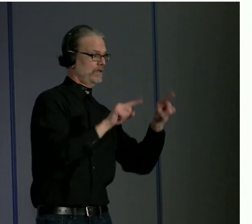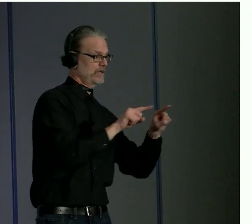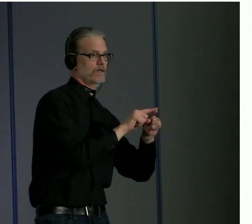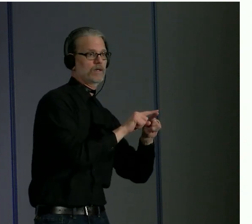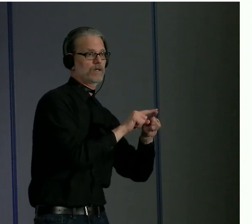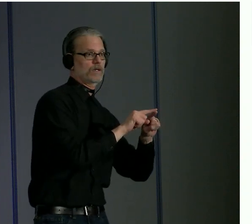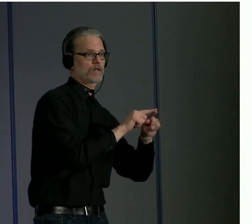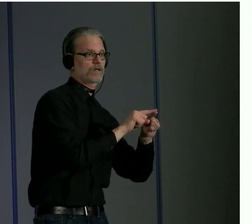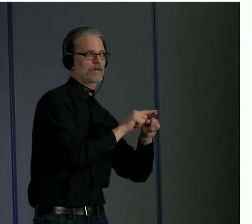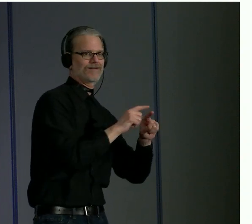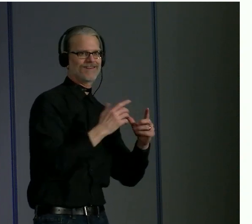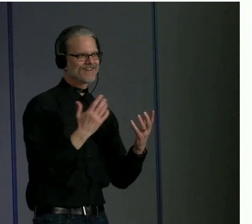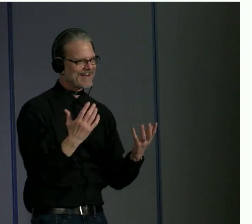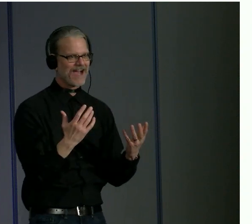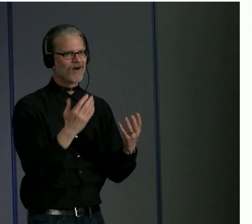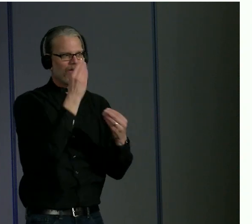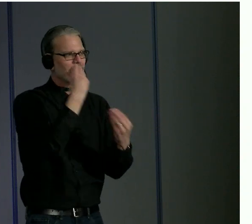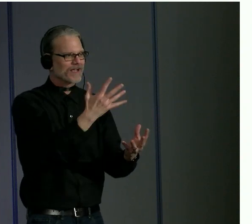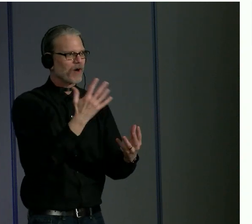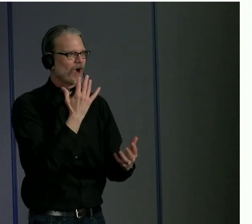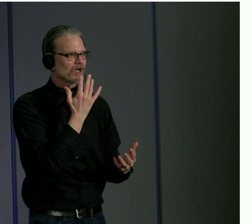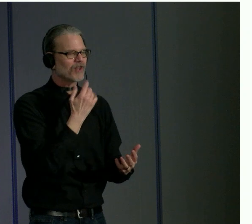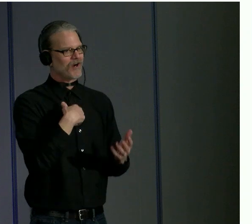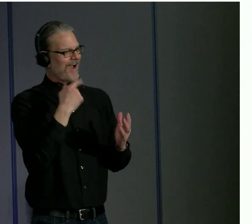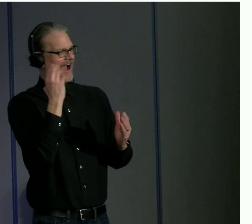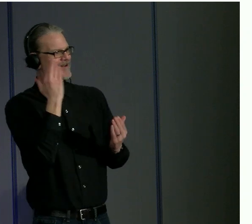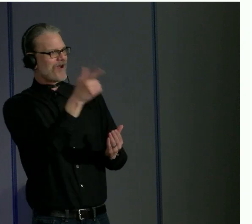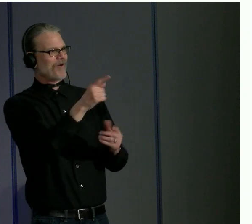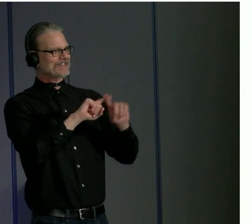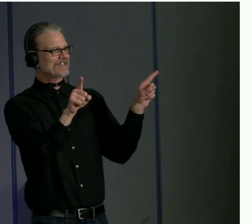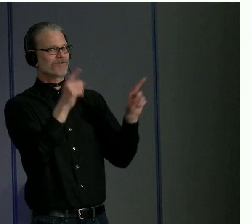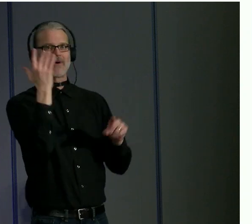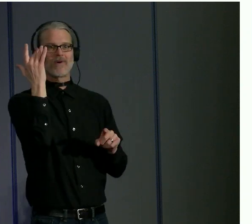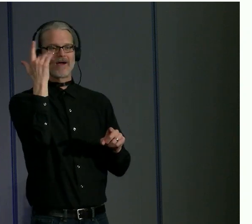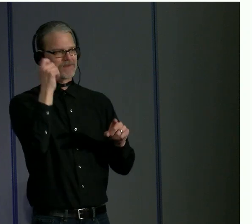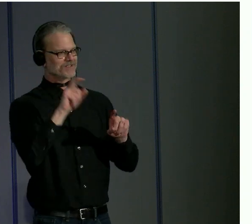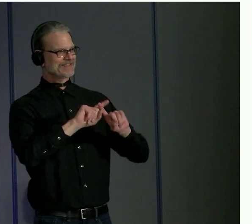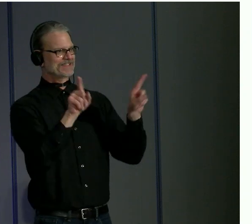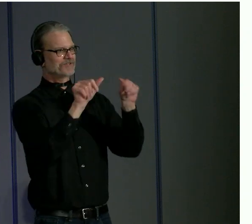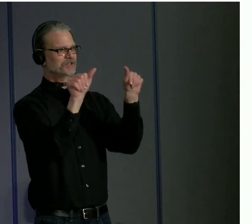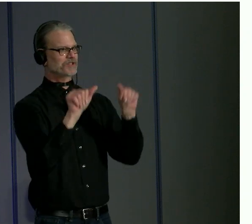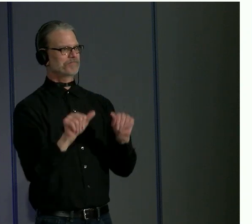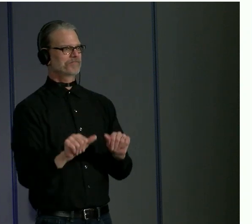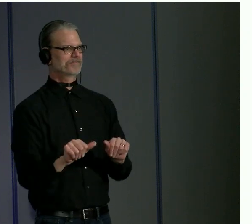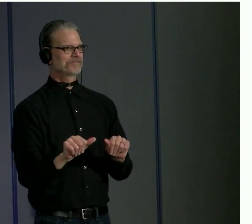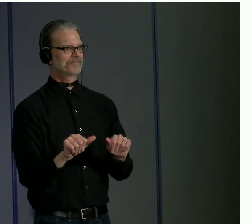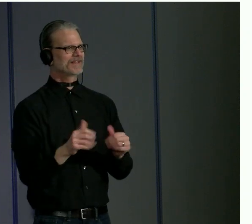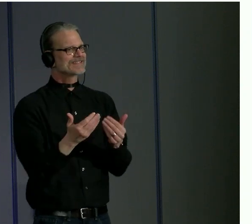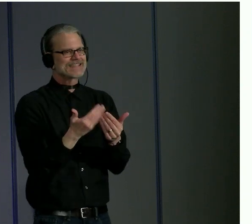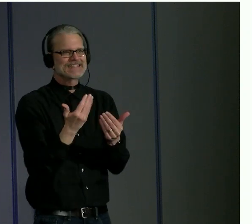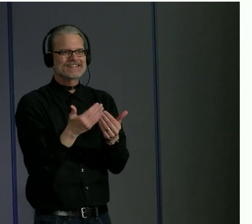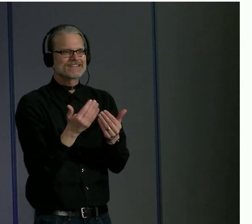now, I don't care what color it is. I can tell which one is which. It's easy fix, right?